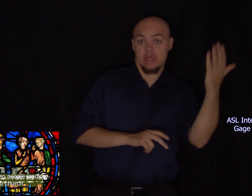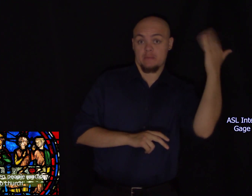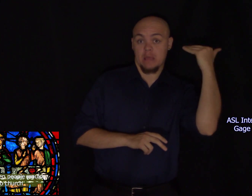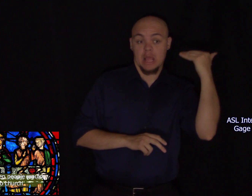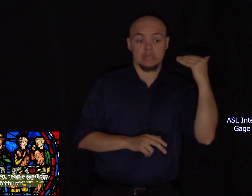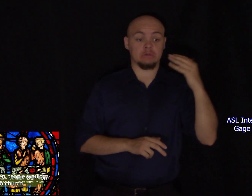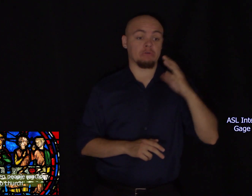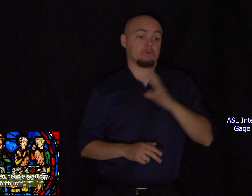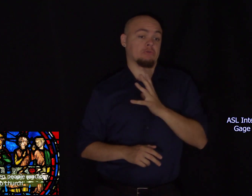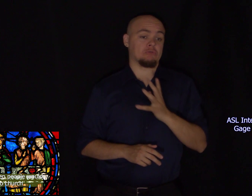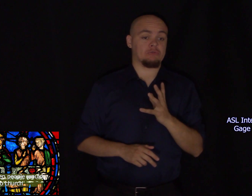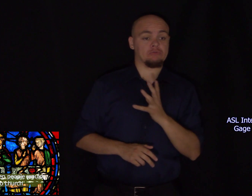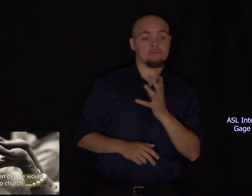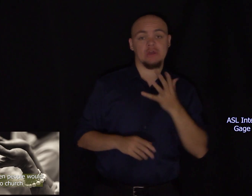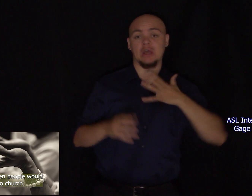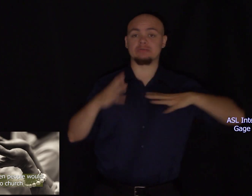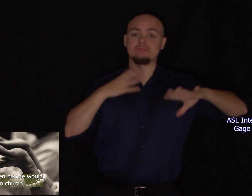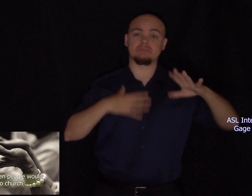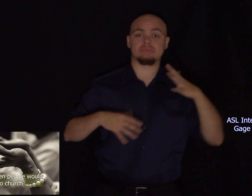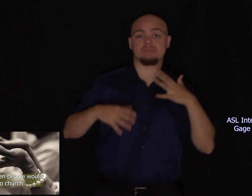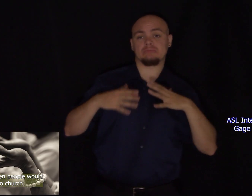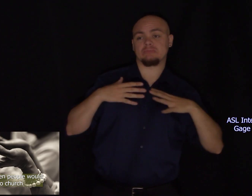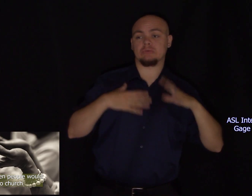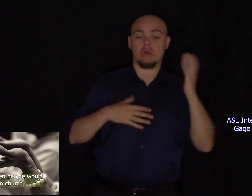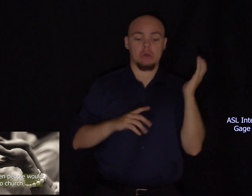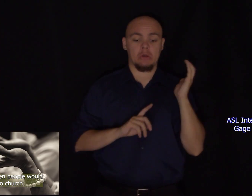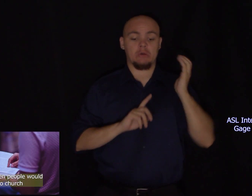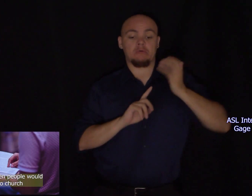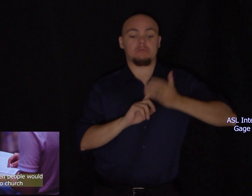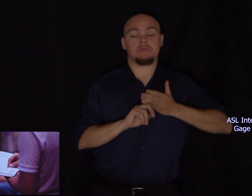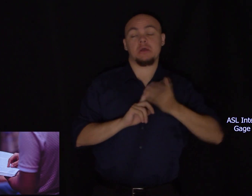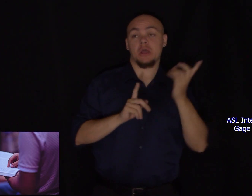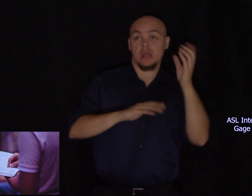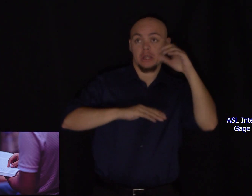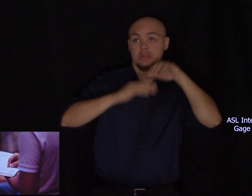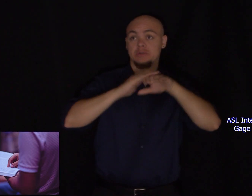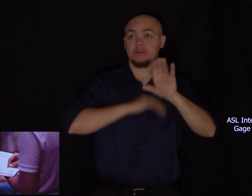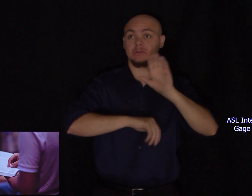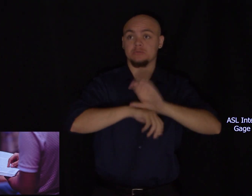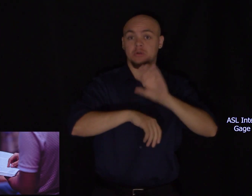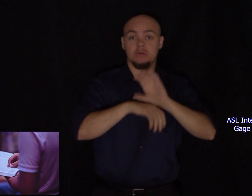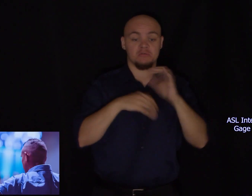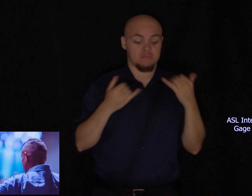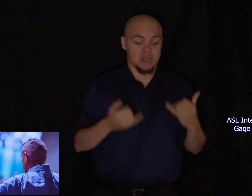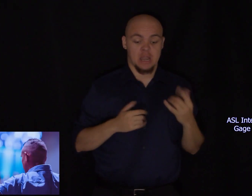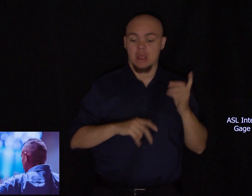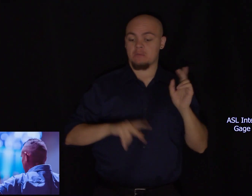remember when people used to dress up to go to church they would put on their finest clothes to